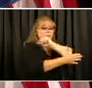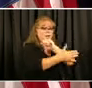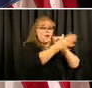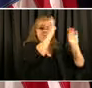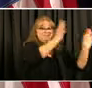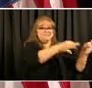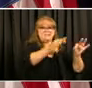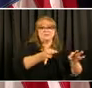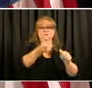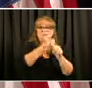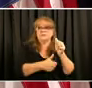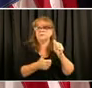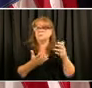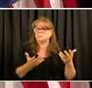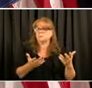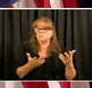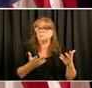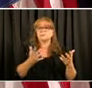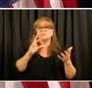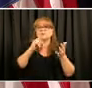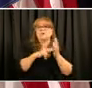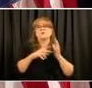you know deciding they want to go to gunnison county or one of these